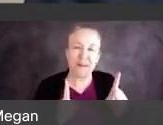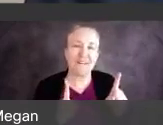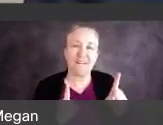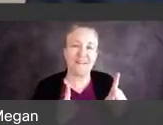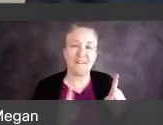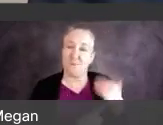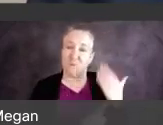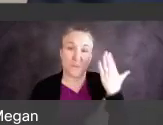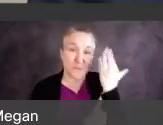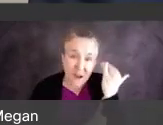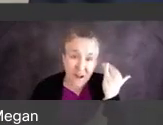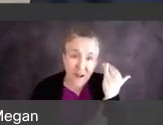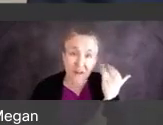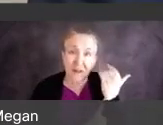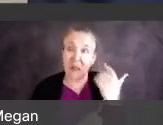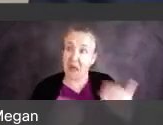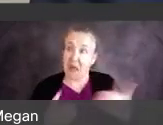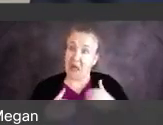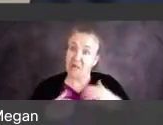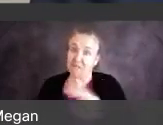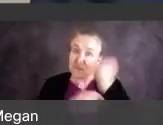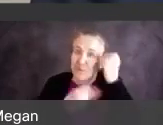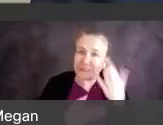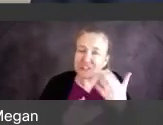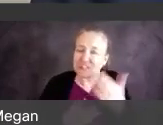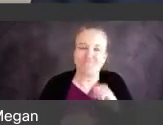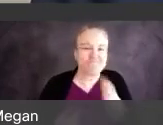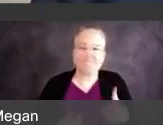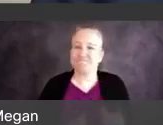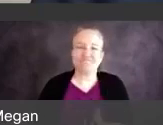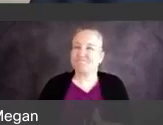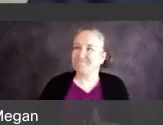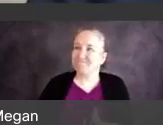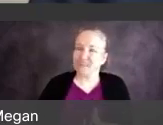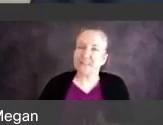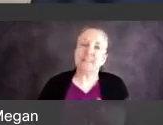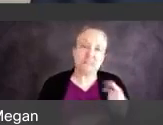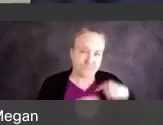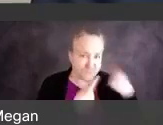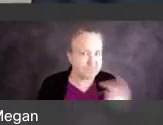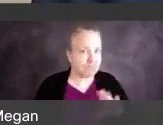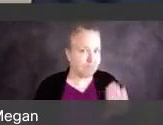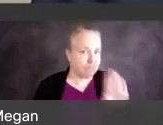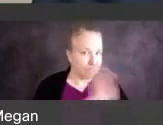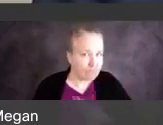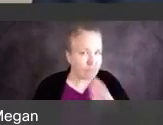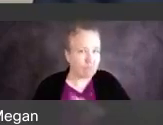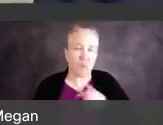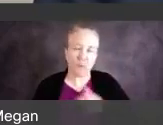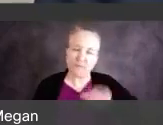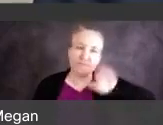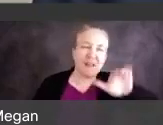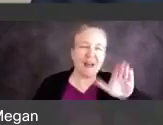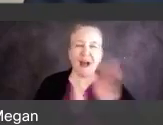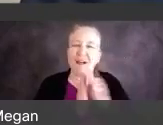because I don't have the information from the state and it's been enormously frustrating and we're just asking for simple transparency here.